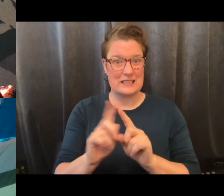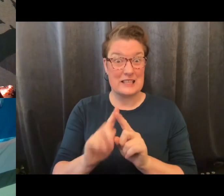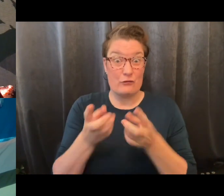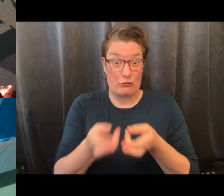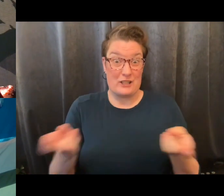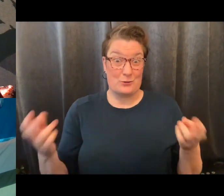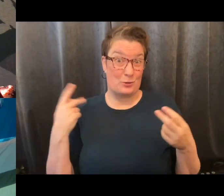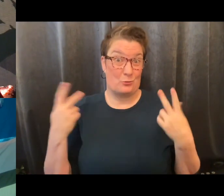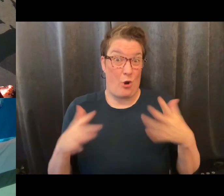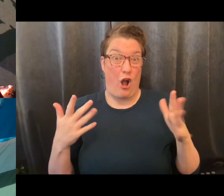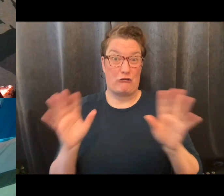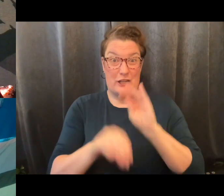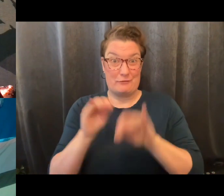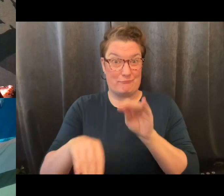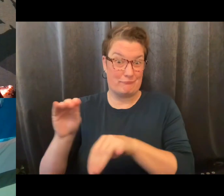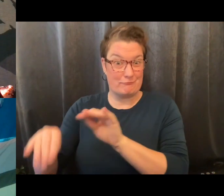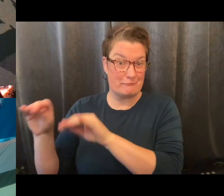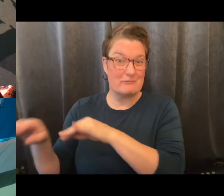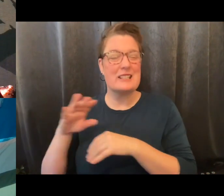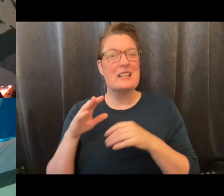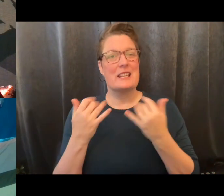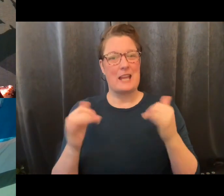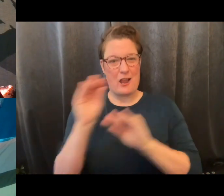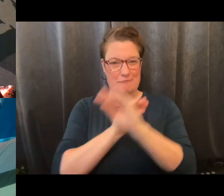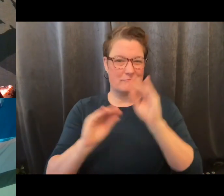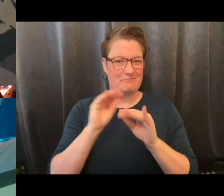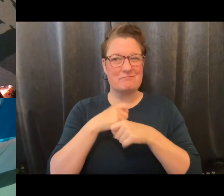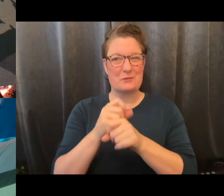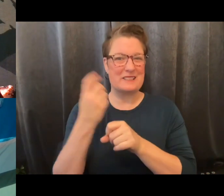together and, work to put something meaningful together for this year,